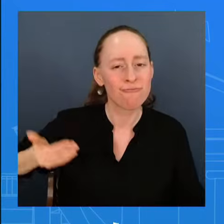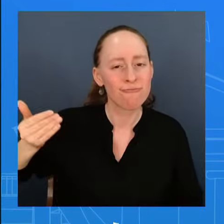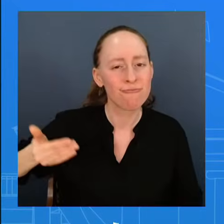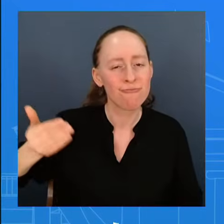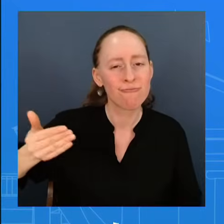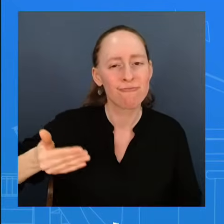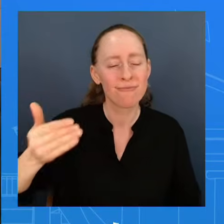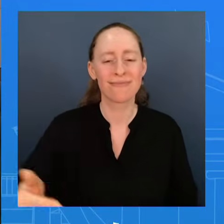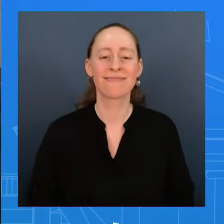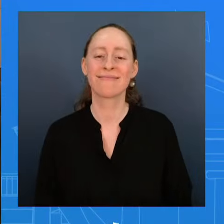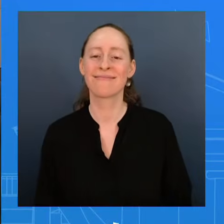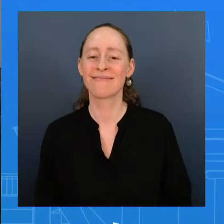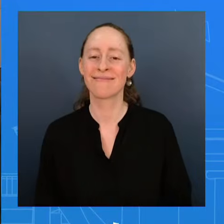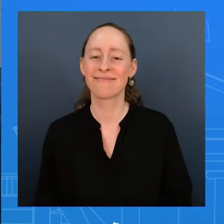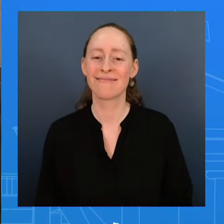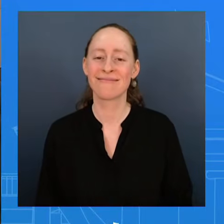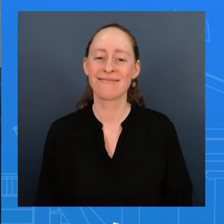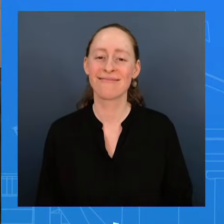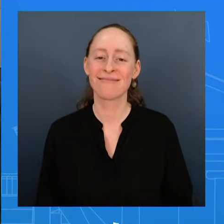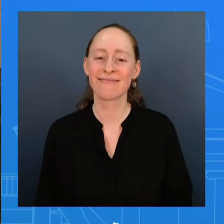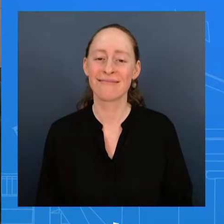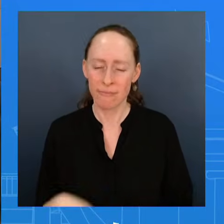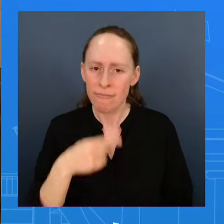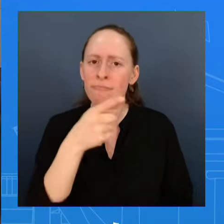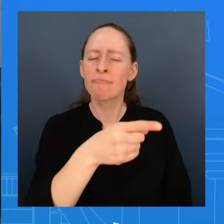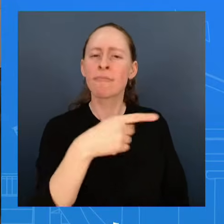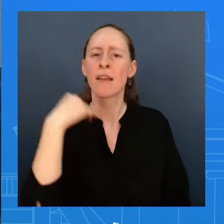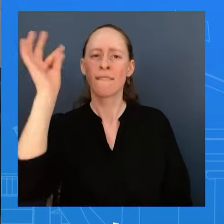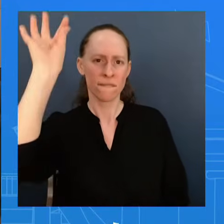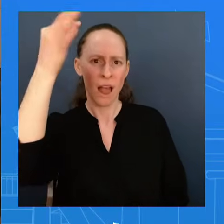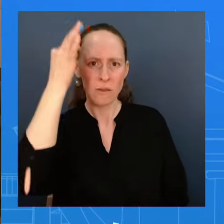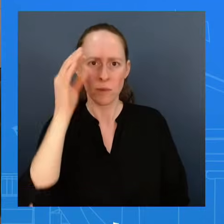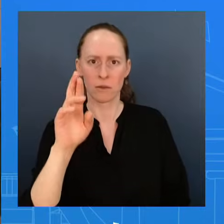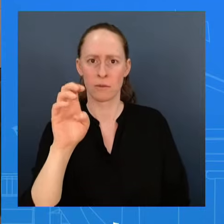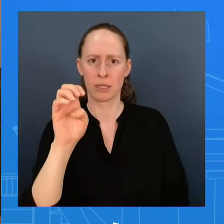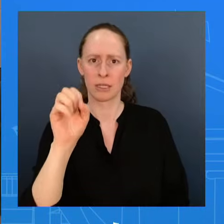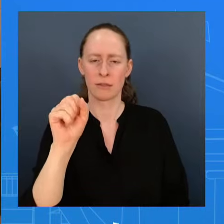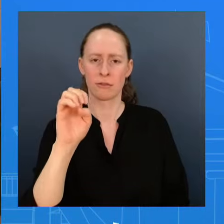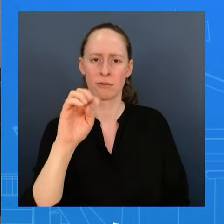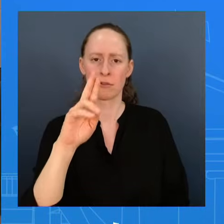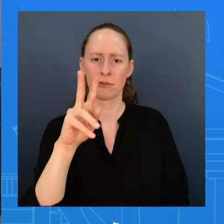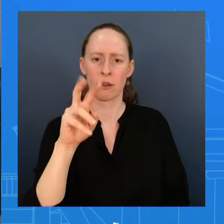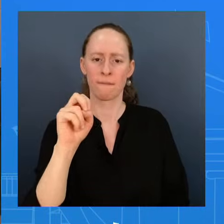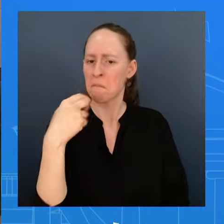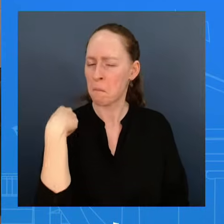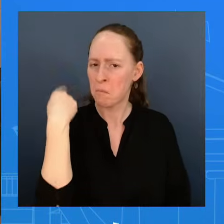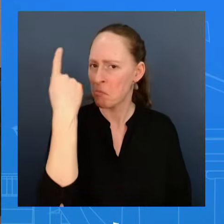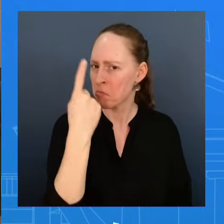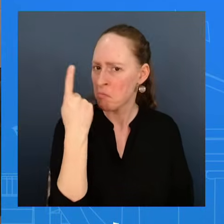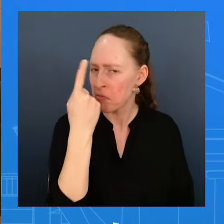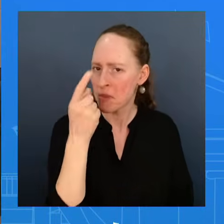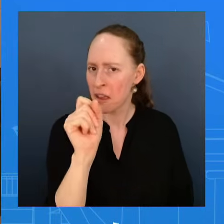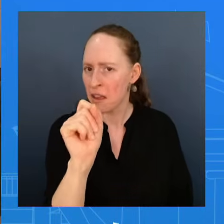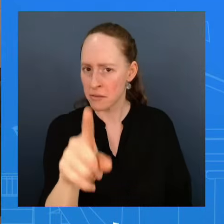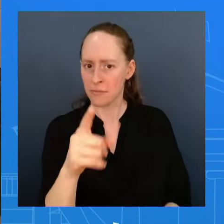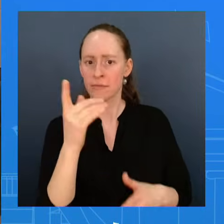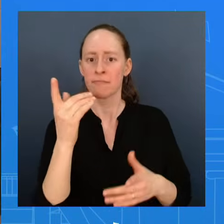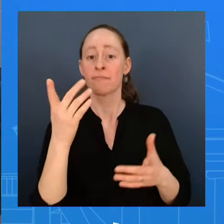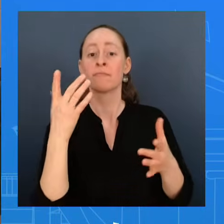I thought it'd be an opportunity to ask a for an updated view on the administration's view of central bank independence, but specifically because the President has,